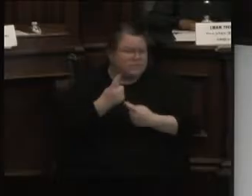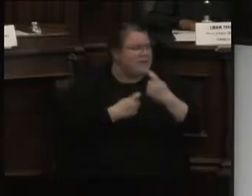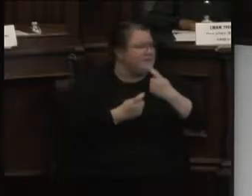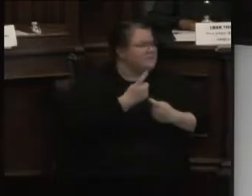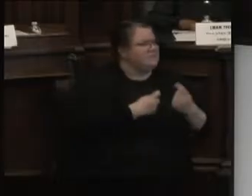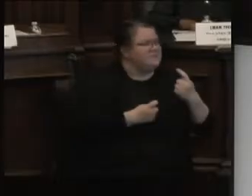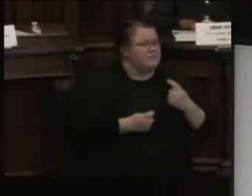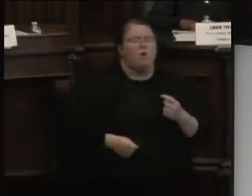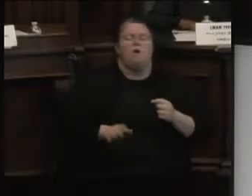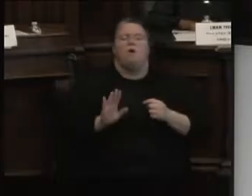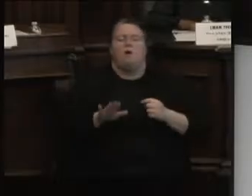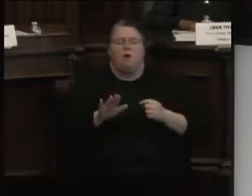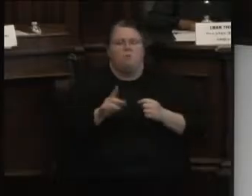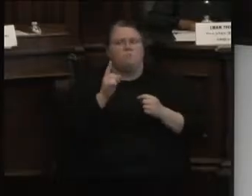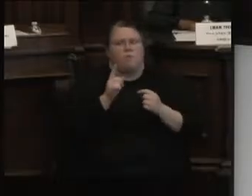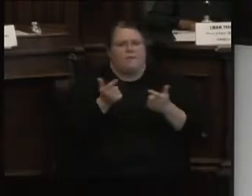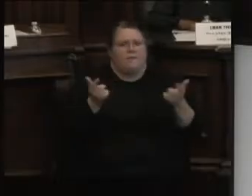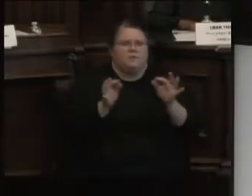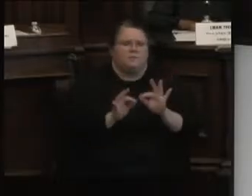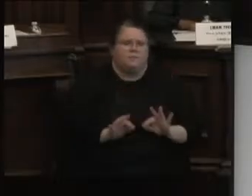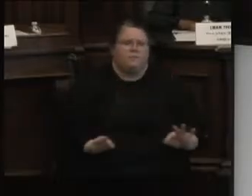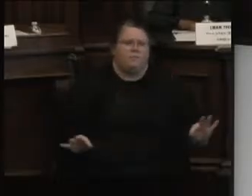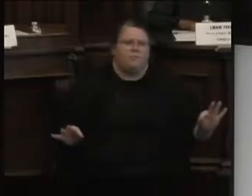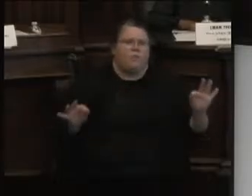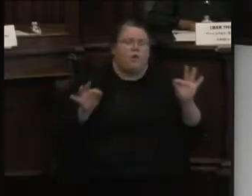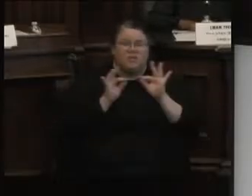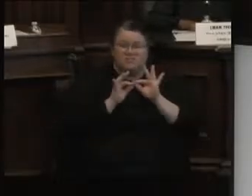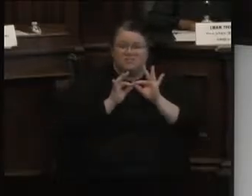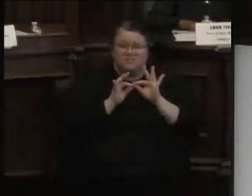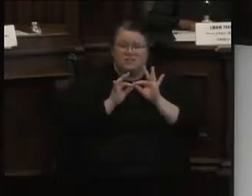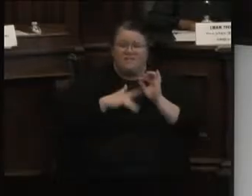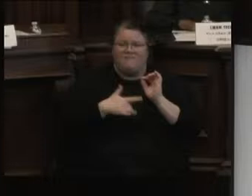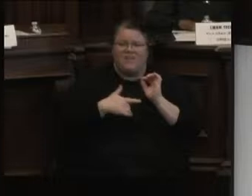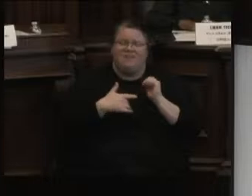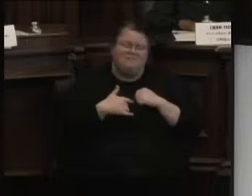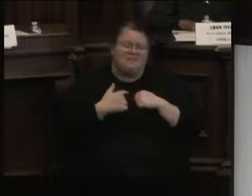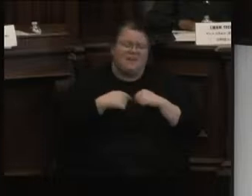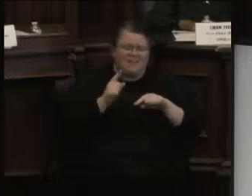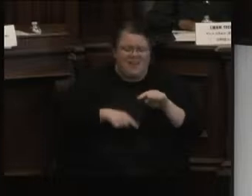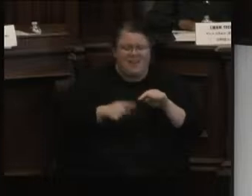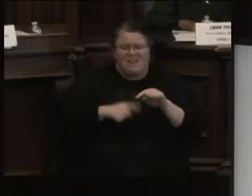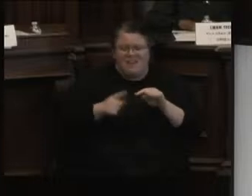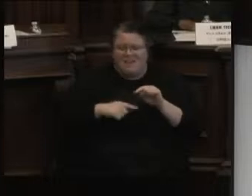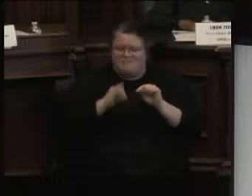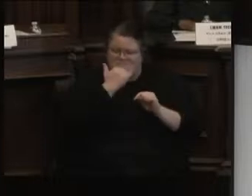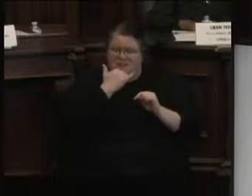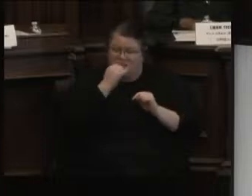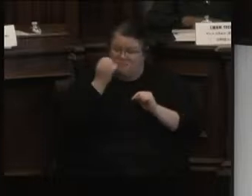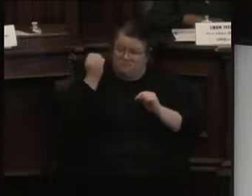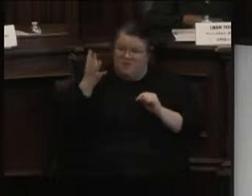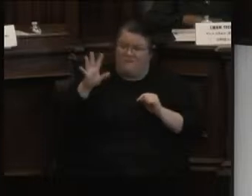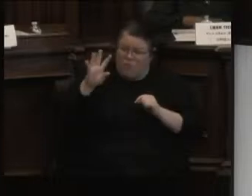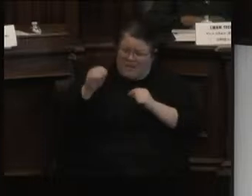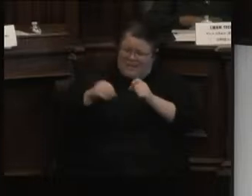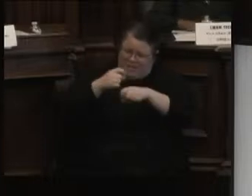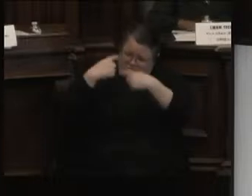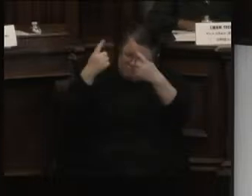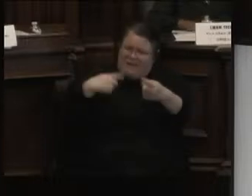I've tried to condense that as quick as possible for you. And if you have any questions, one of the things that's important